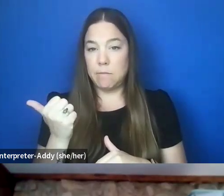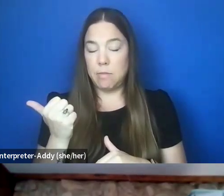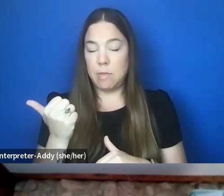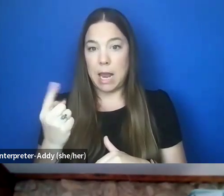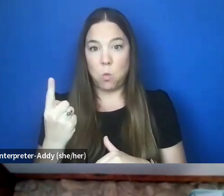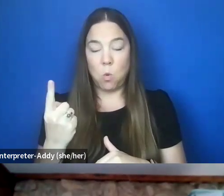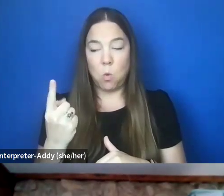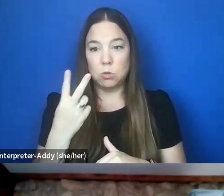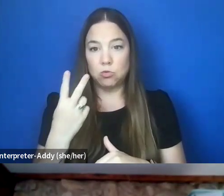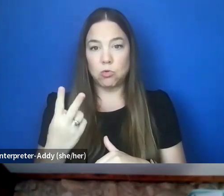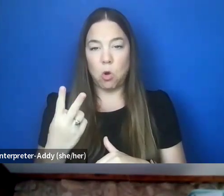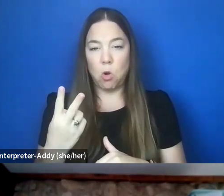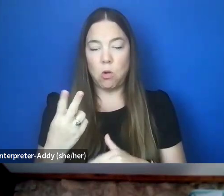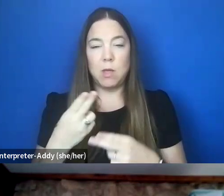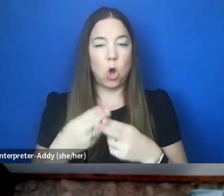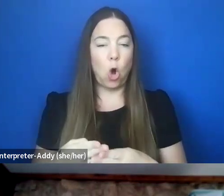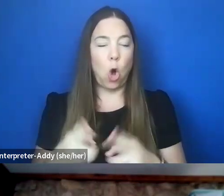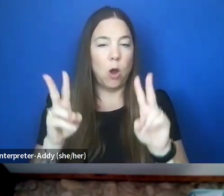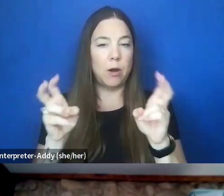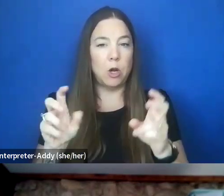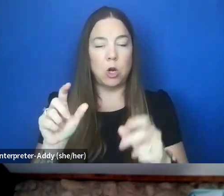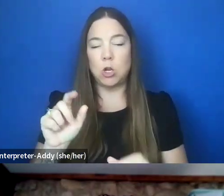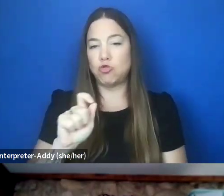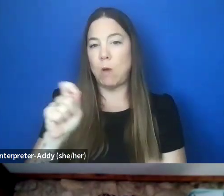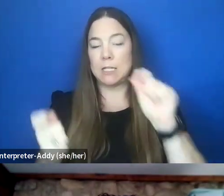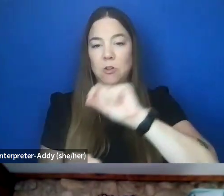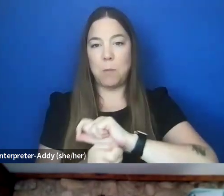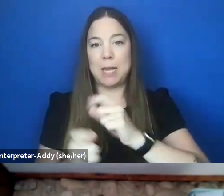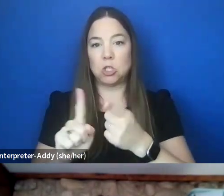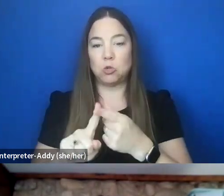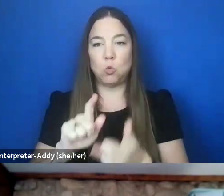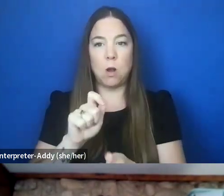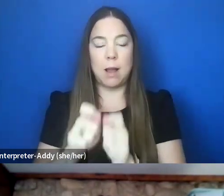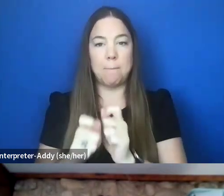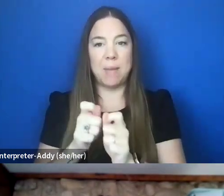Don Dew: it's called the Transformation to Competitive Don Dew: Integrated Employment Act.